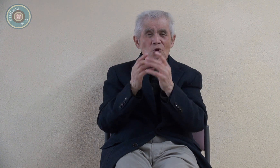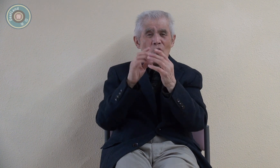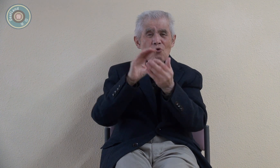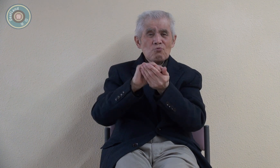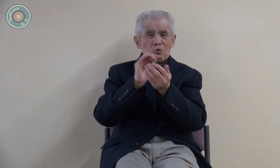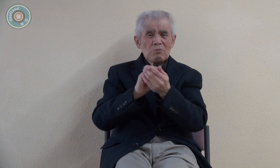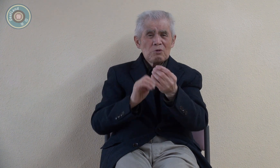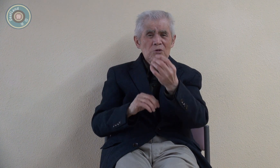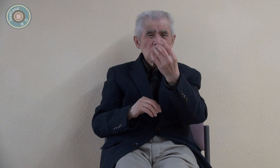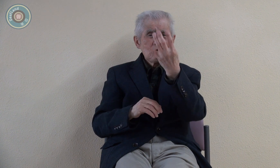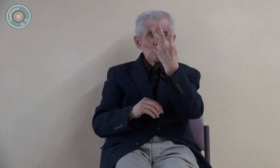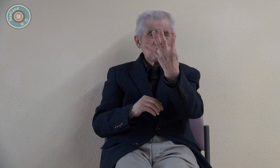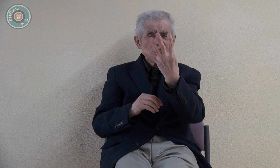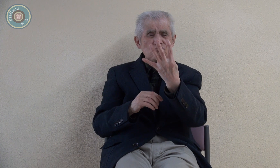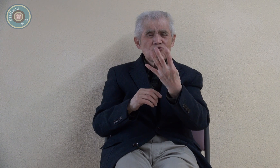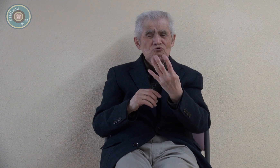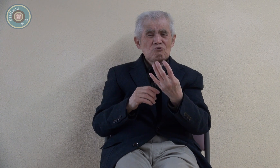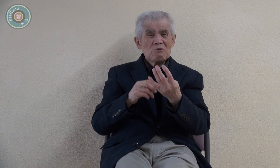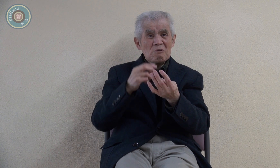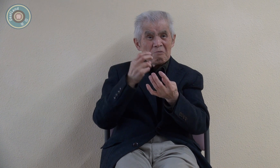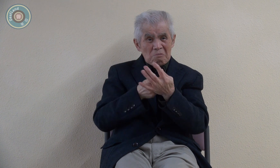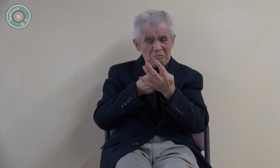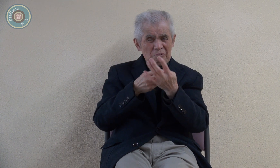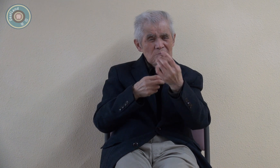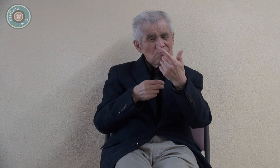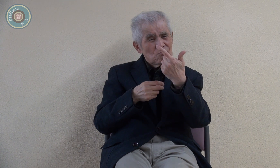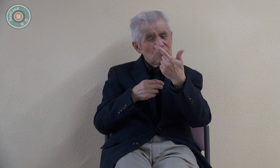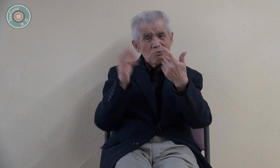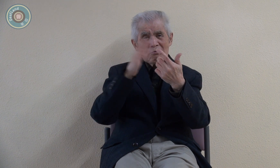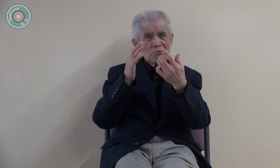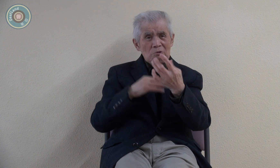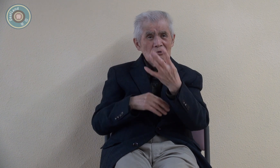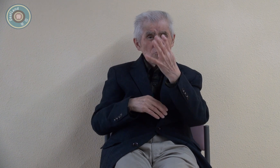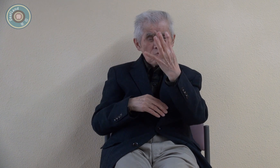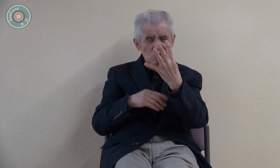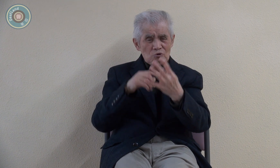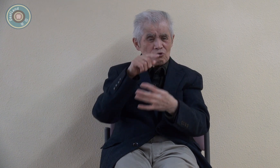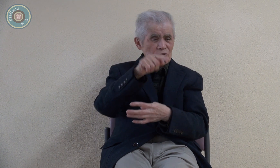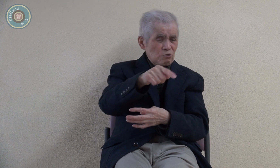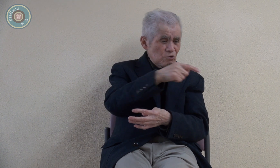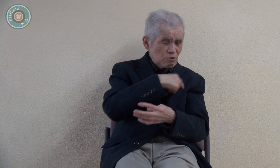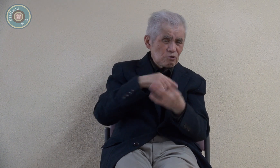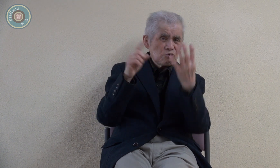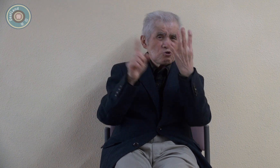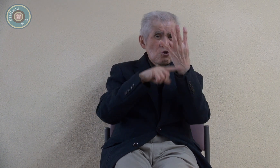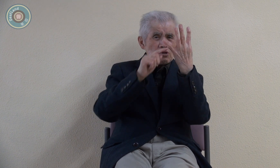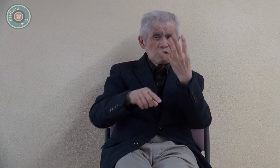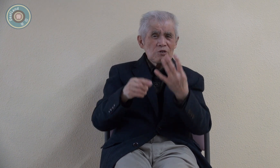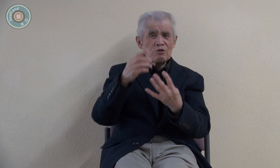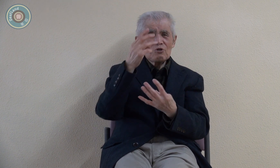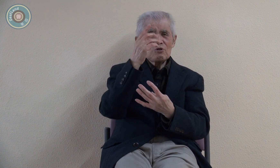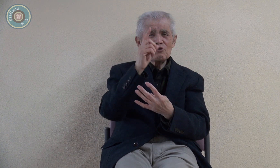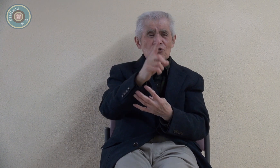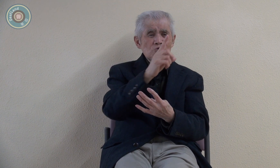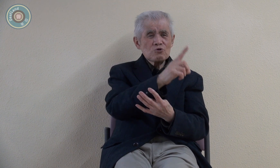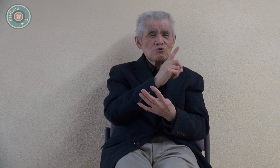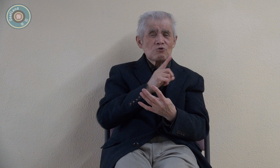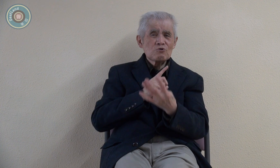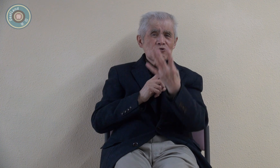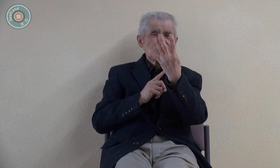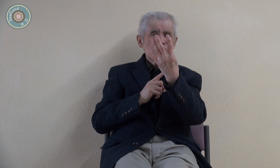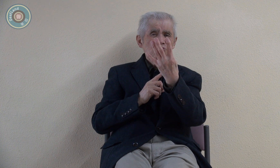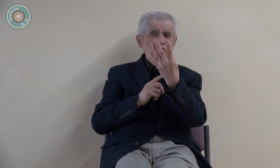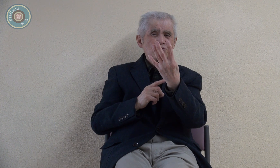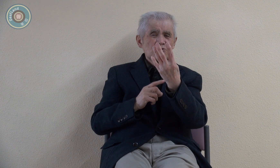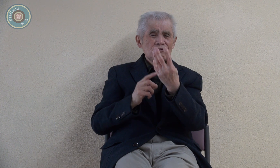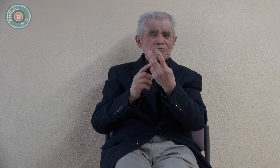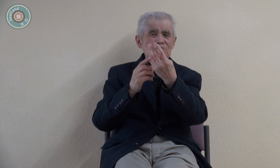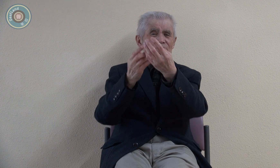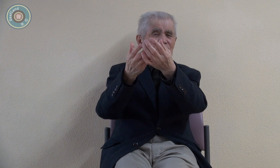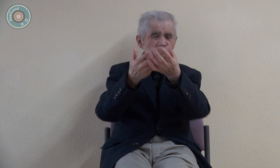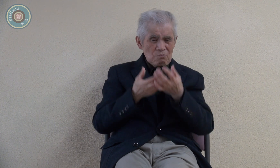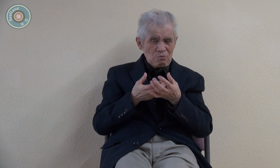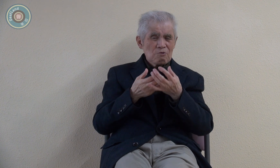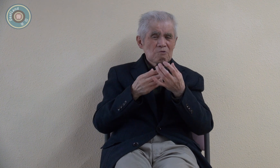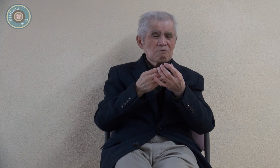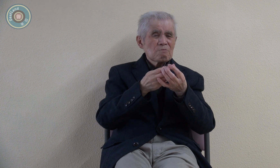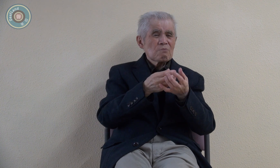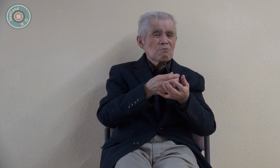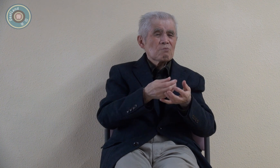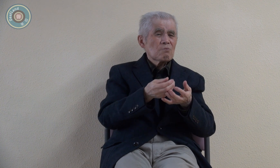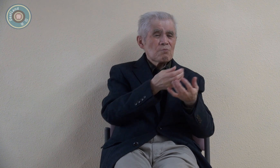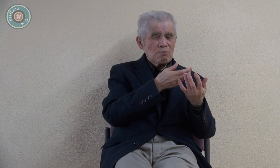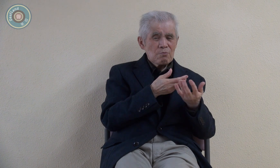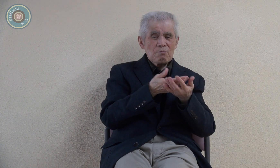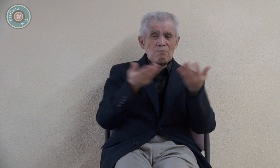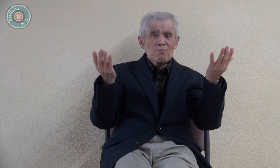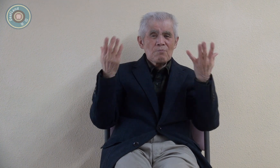They only gave one rice ball per person